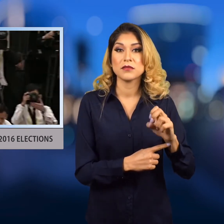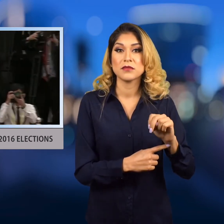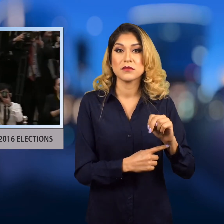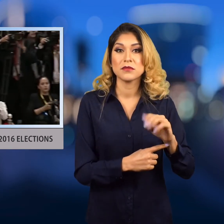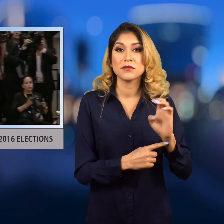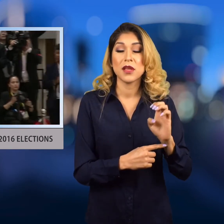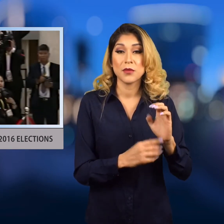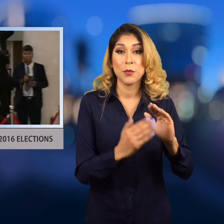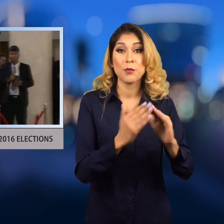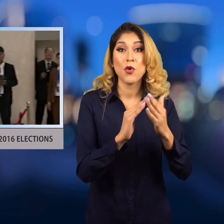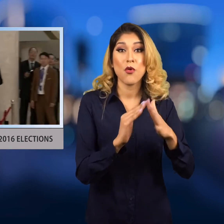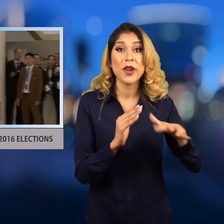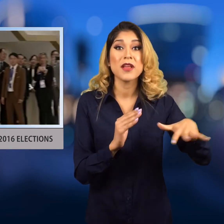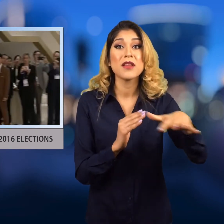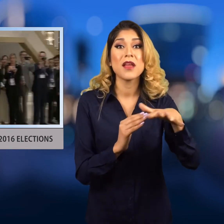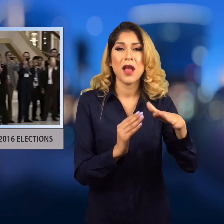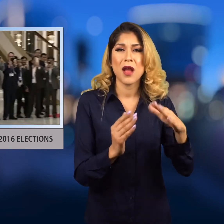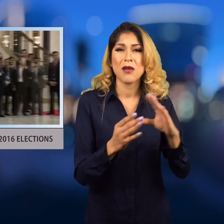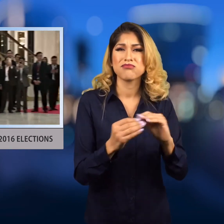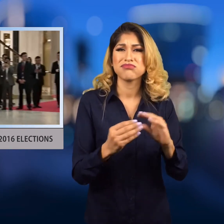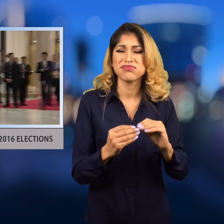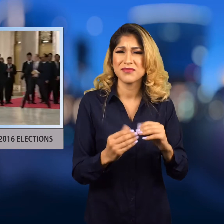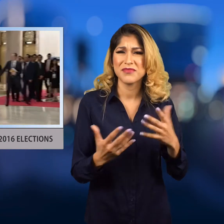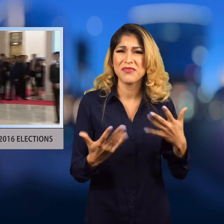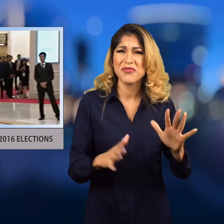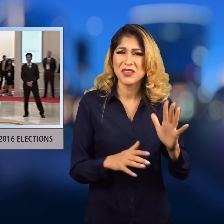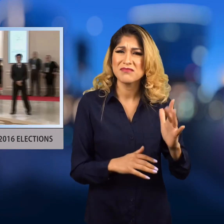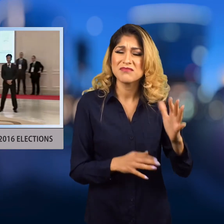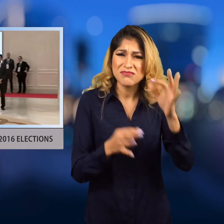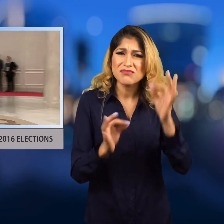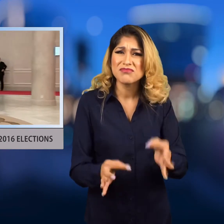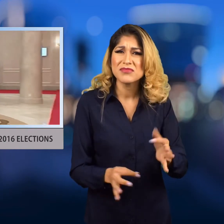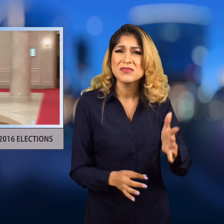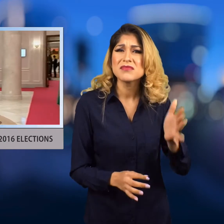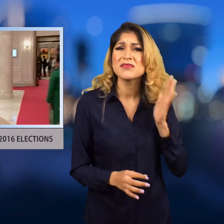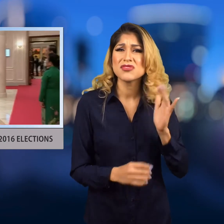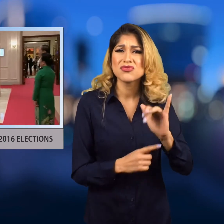concluded in January that